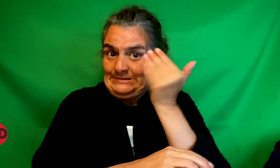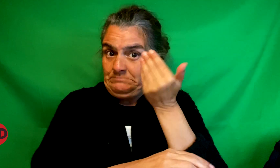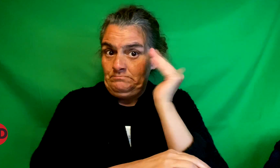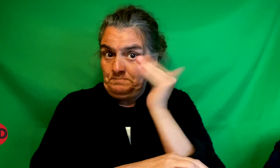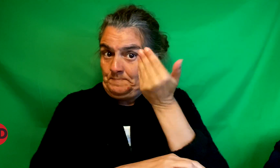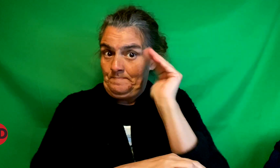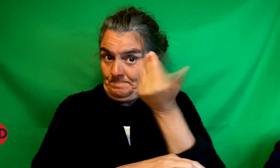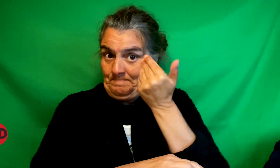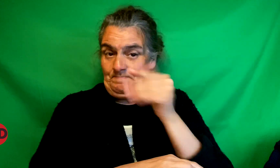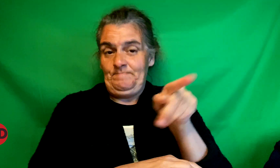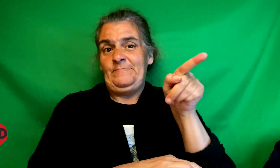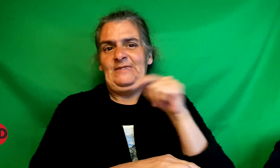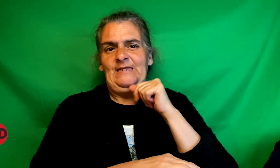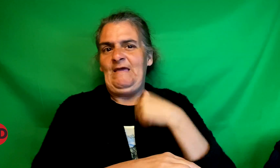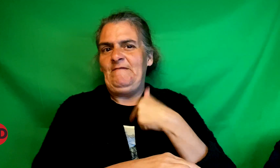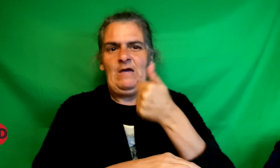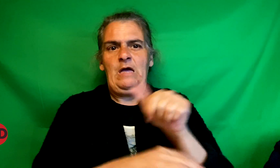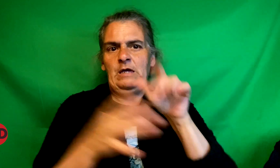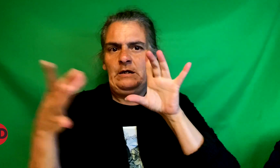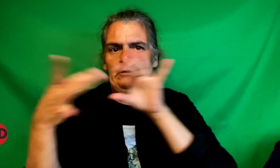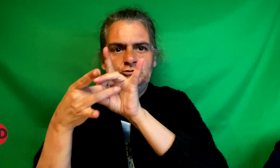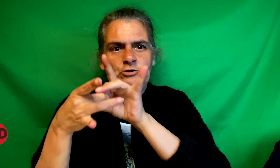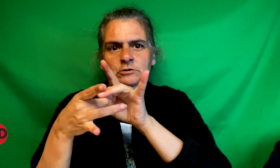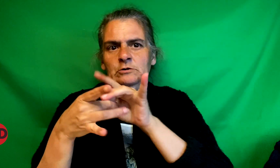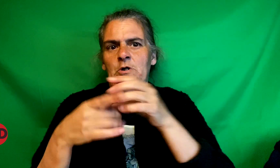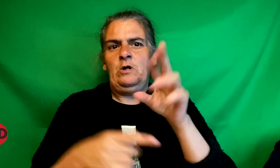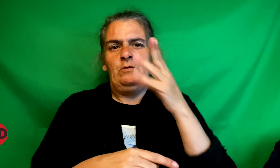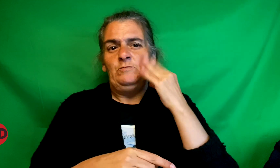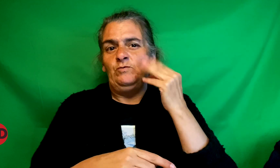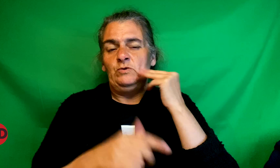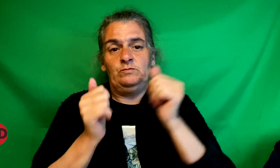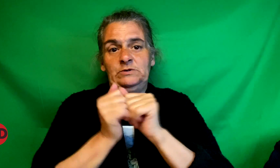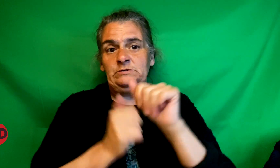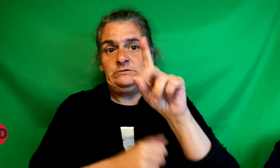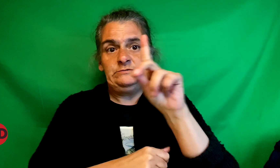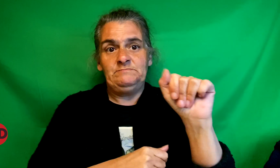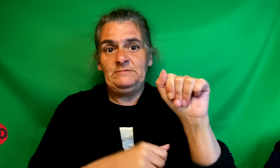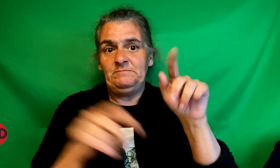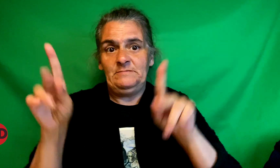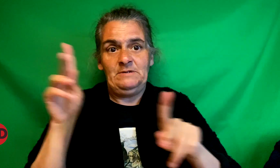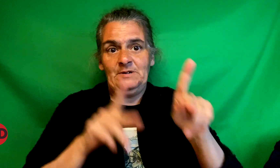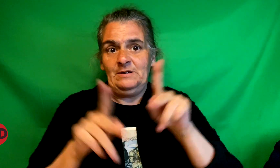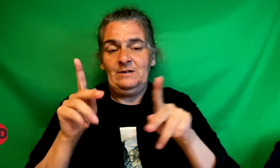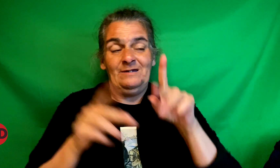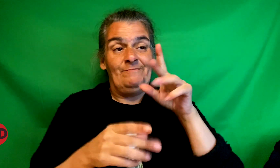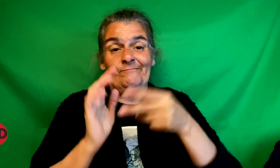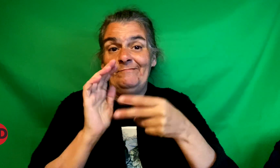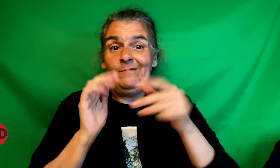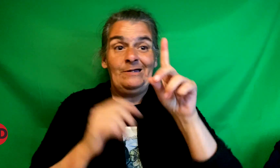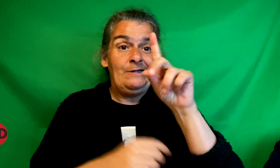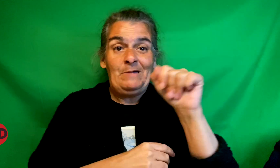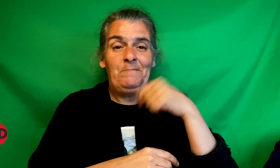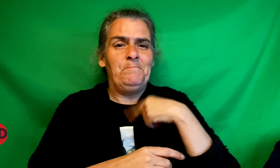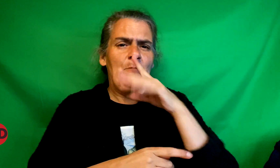When I speak of disabled, I mean any Deaf people, hard of hearing,